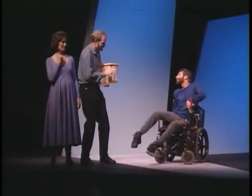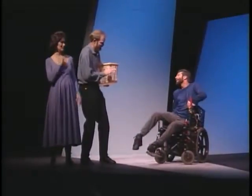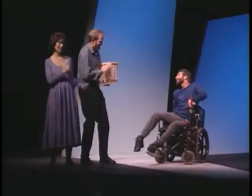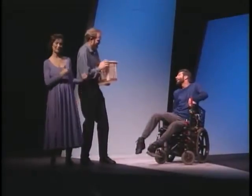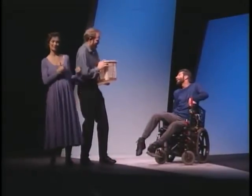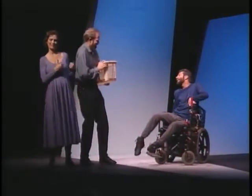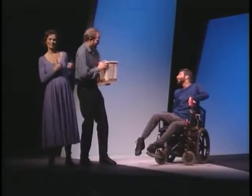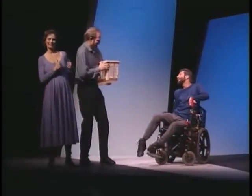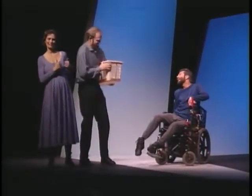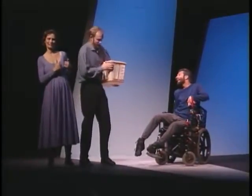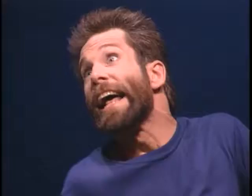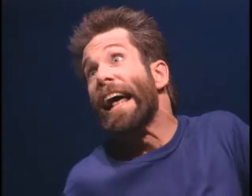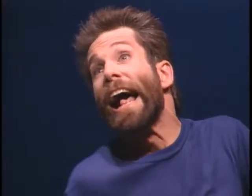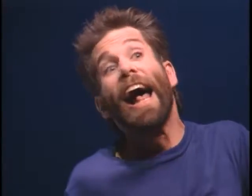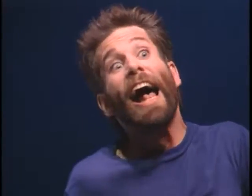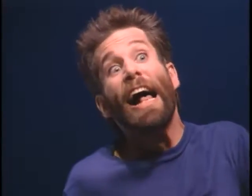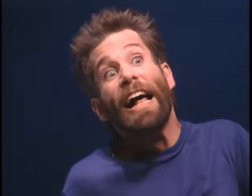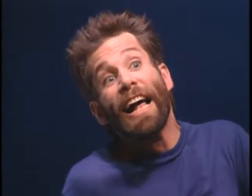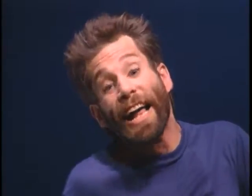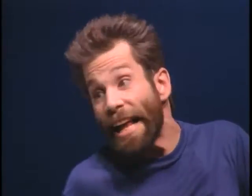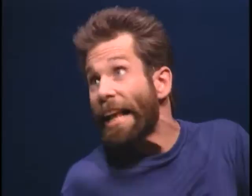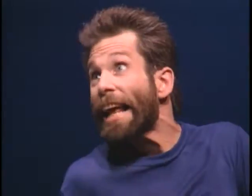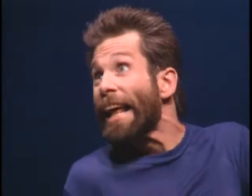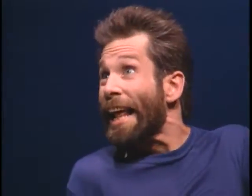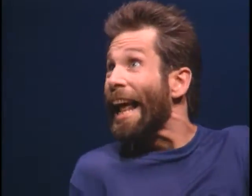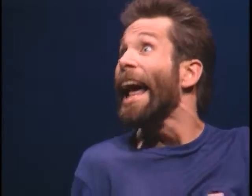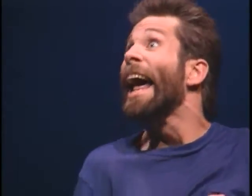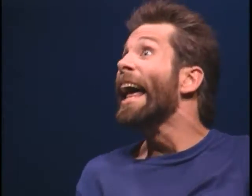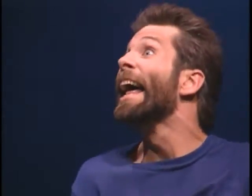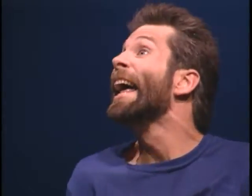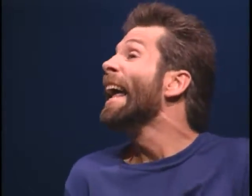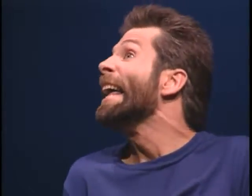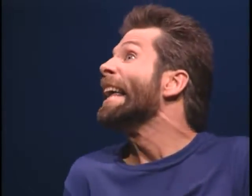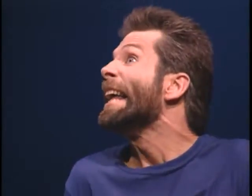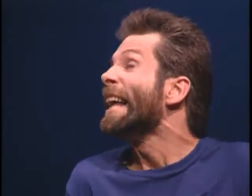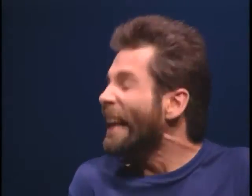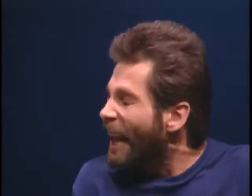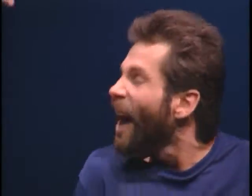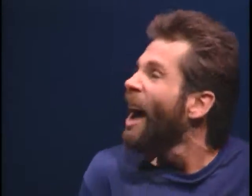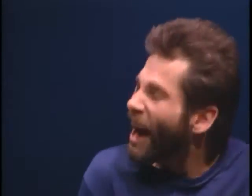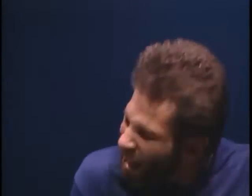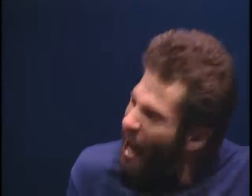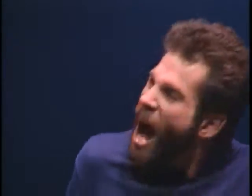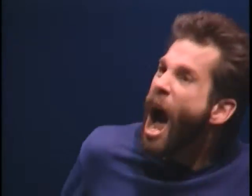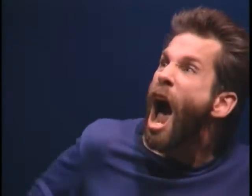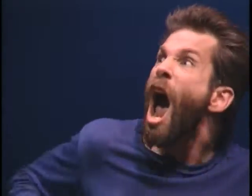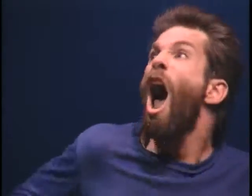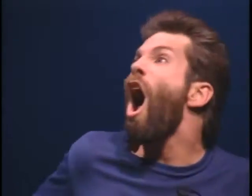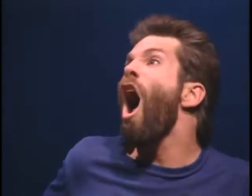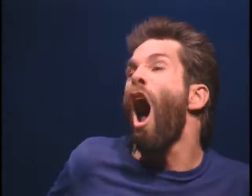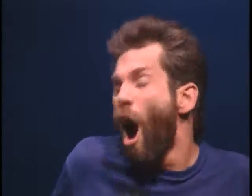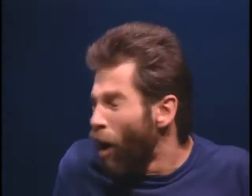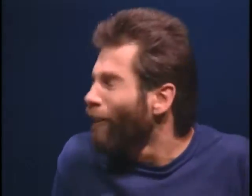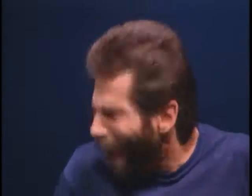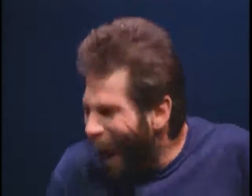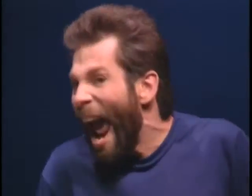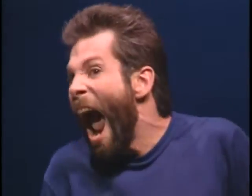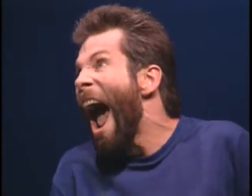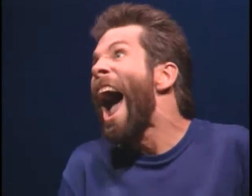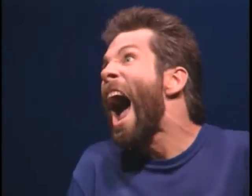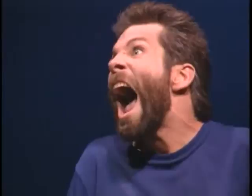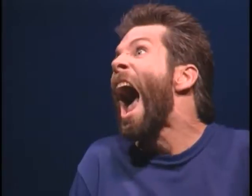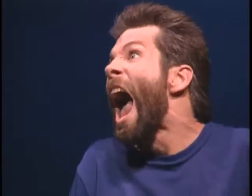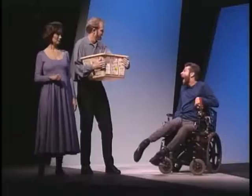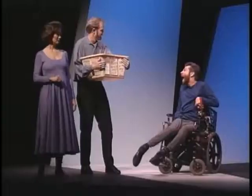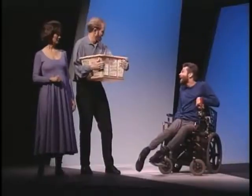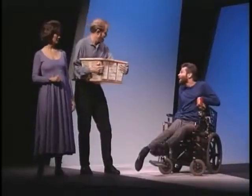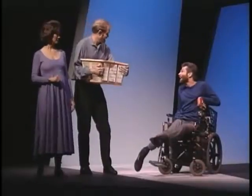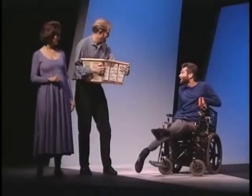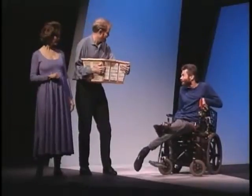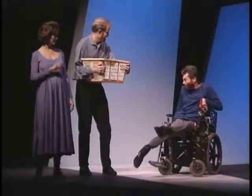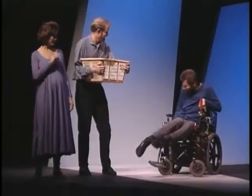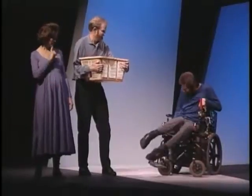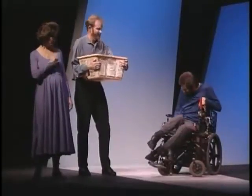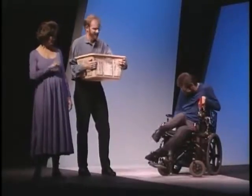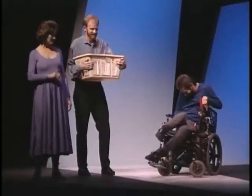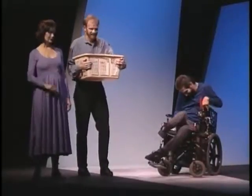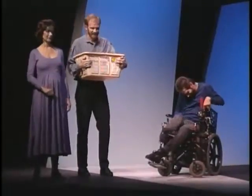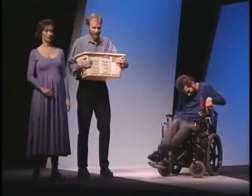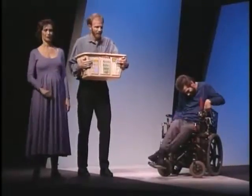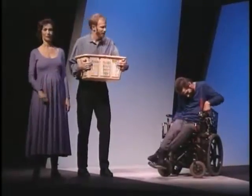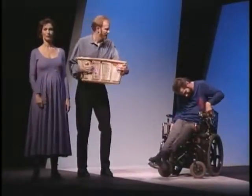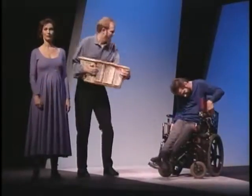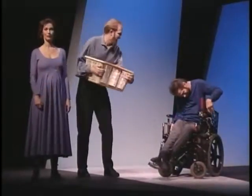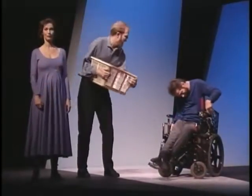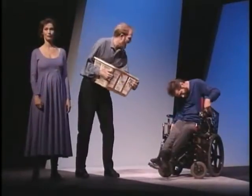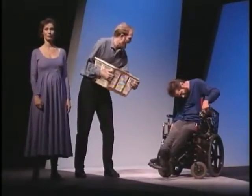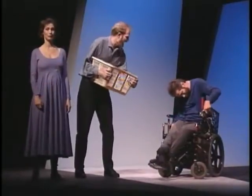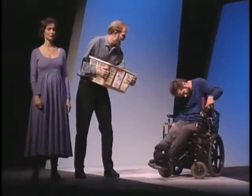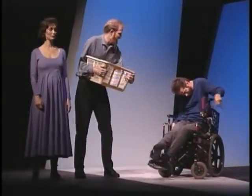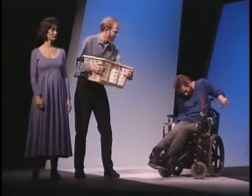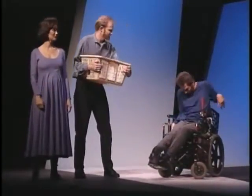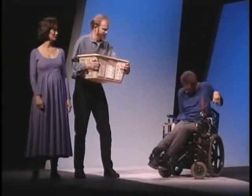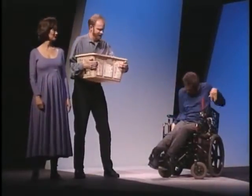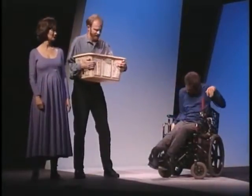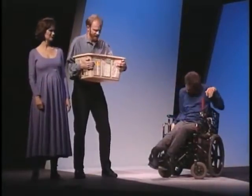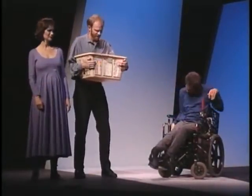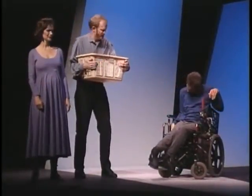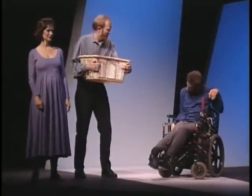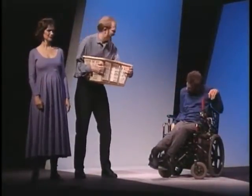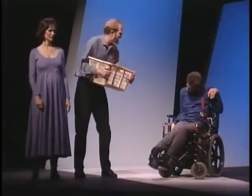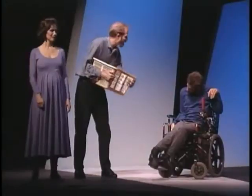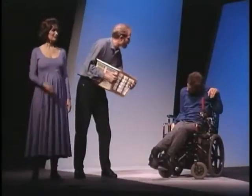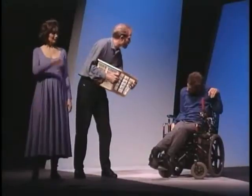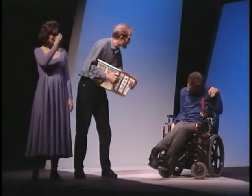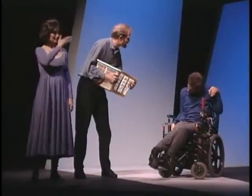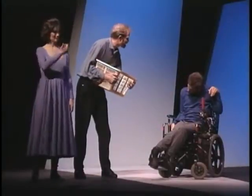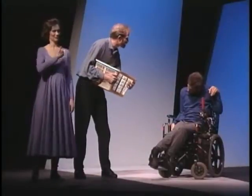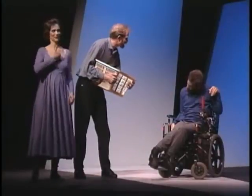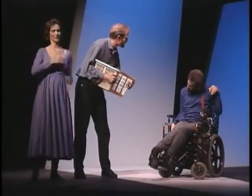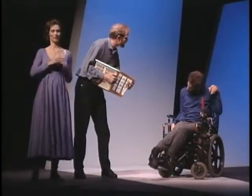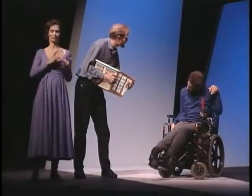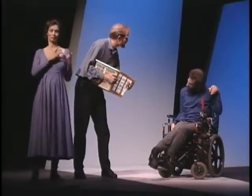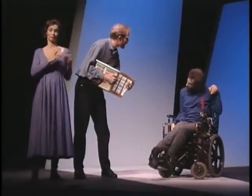now you come here a lot yeah I always wait till I run out of clean clothes